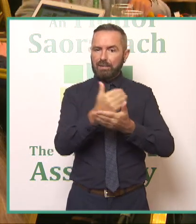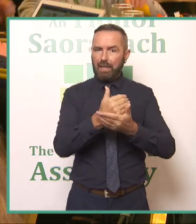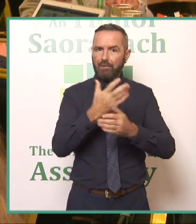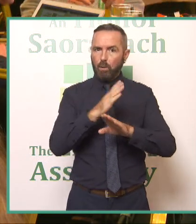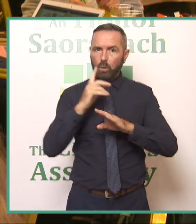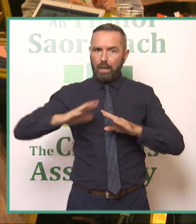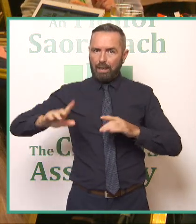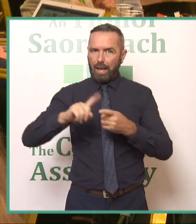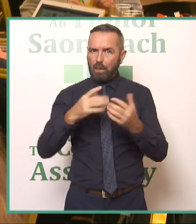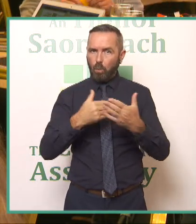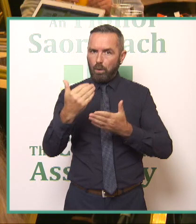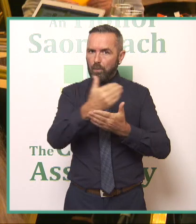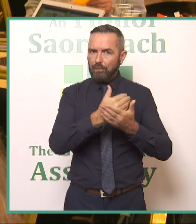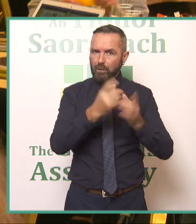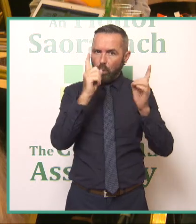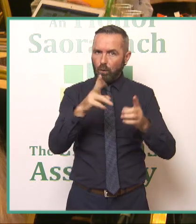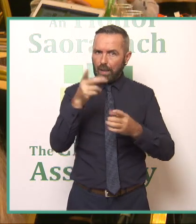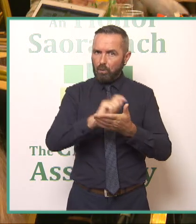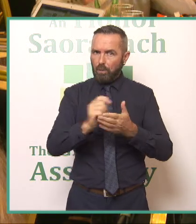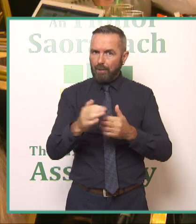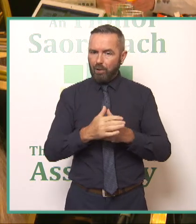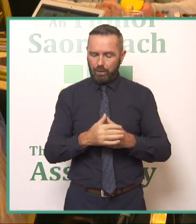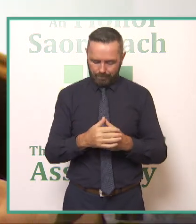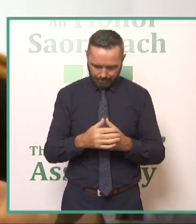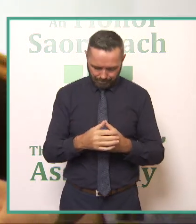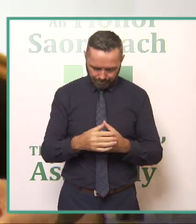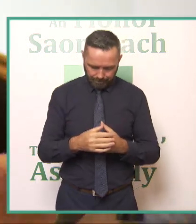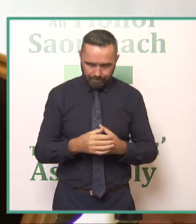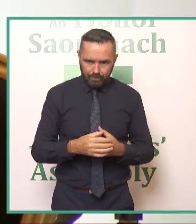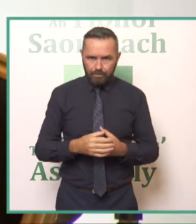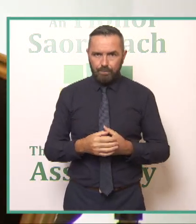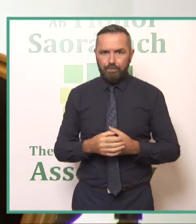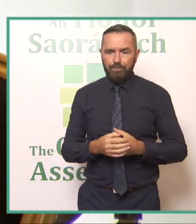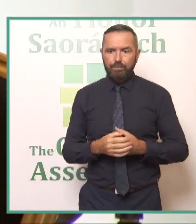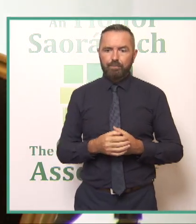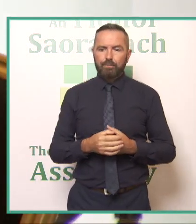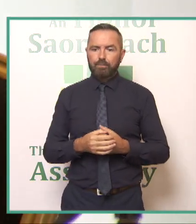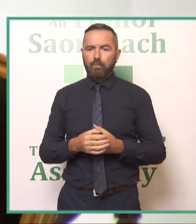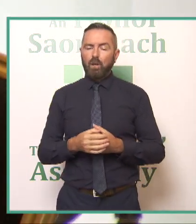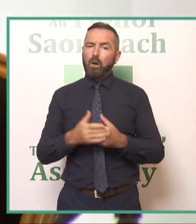that could be applied for uh in well I'll just take what I know which is Galway city